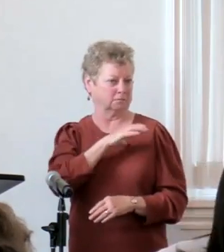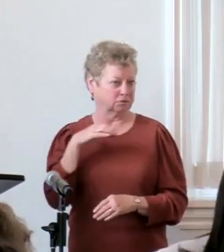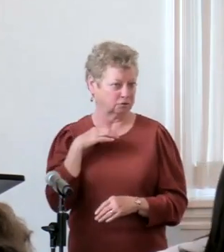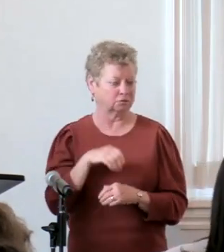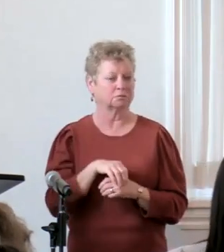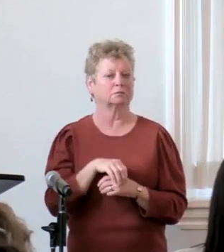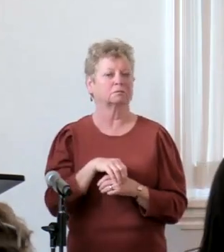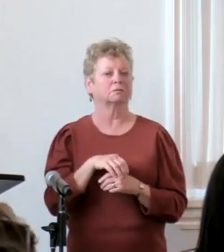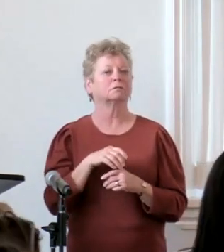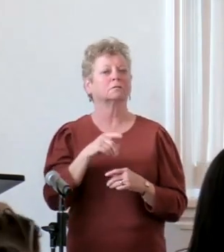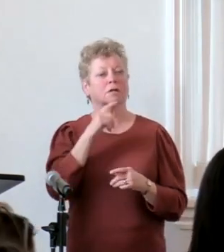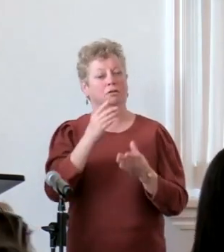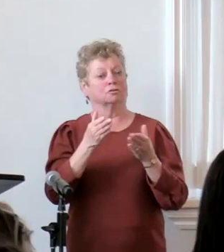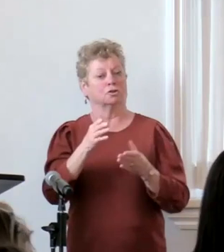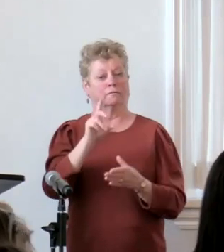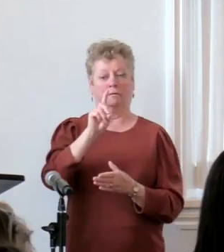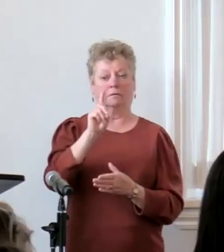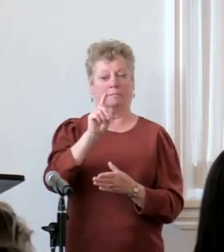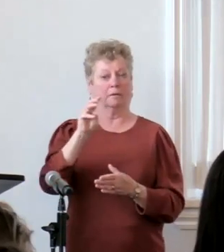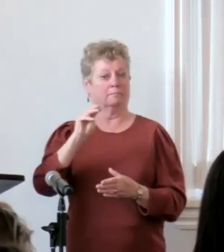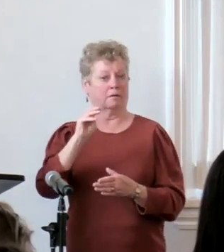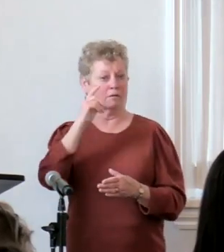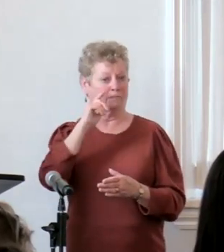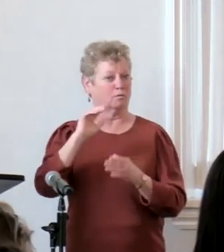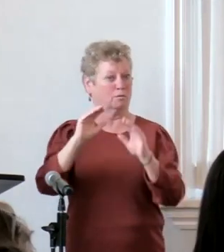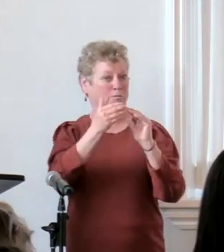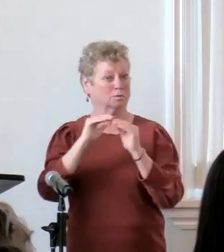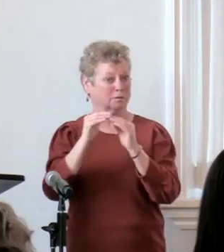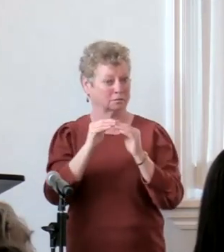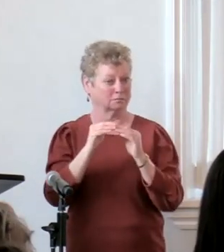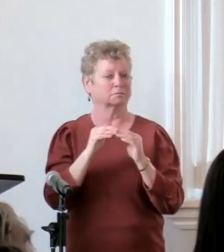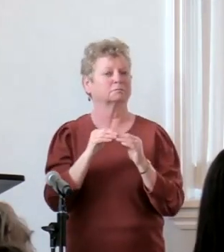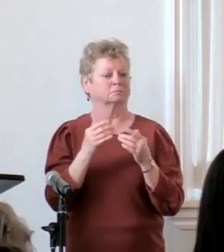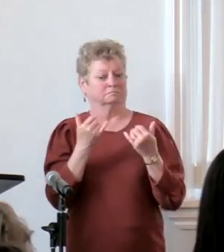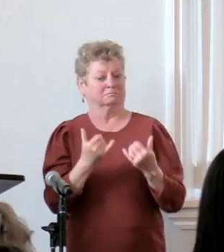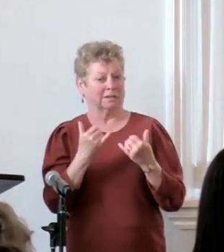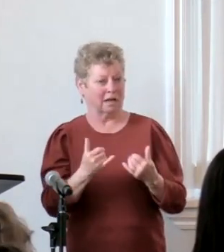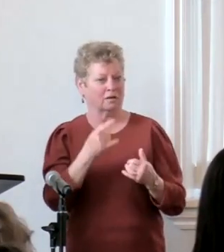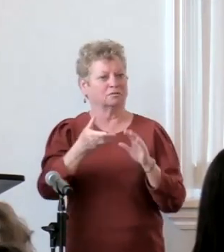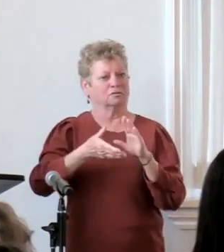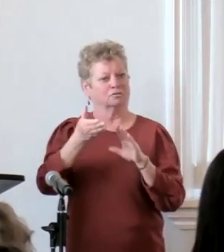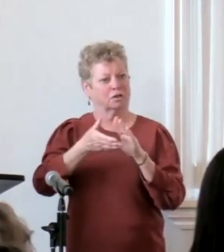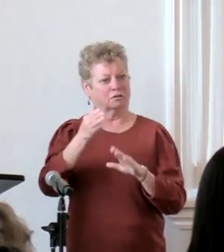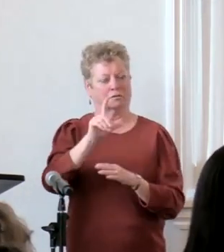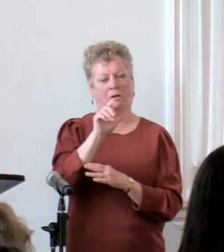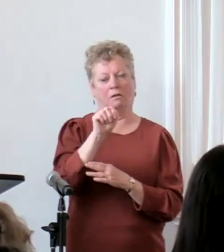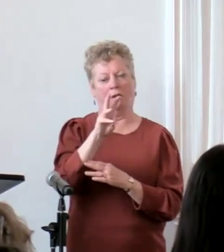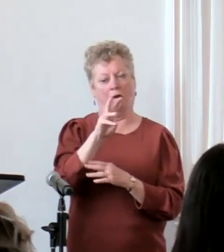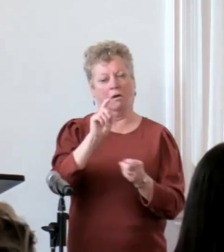and served as Deputy Mayor for the municipality. Currently, he is chair of the Law Amendments Committee